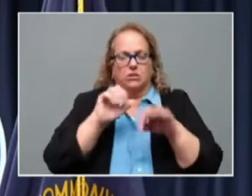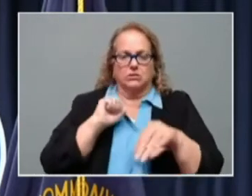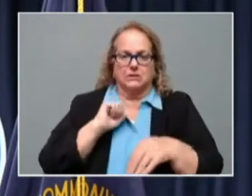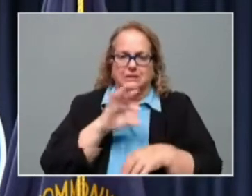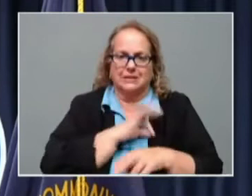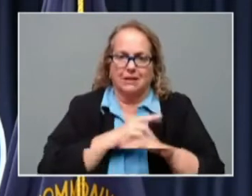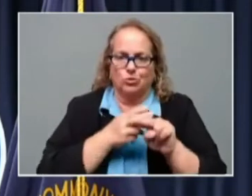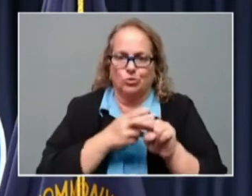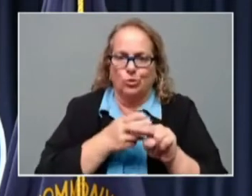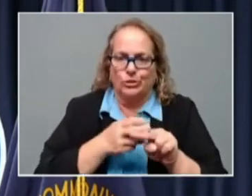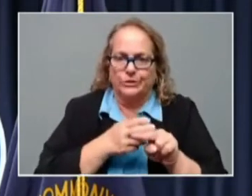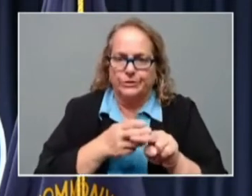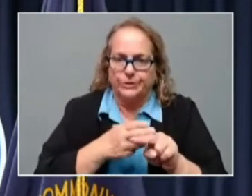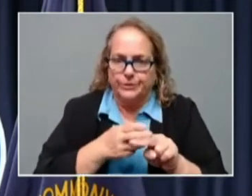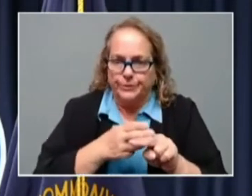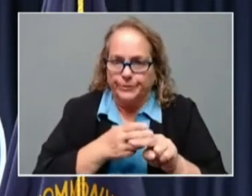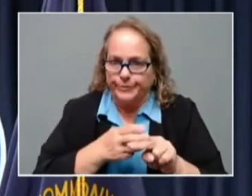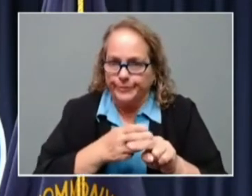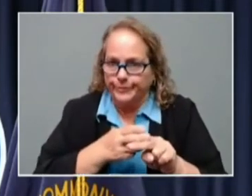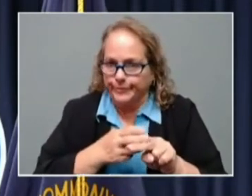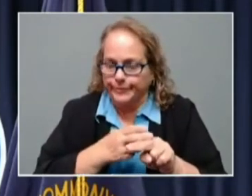Uh Two